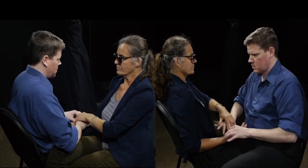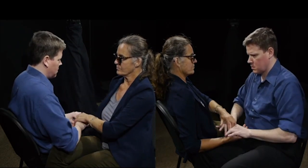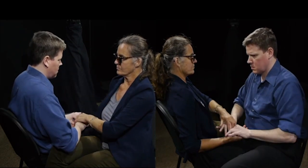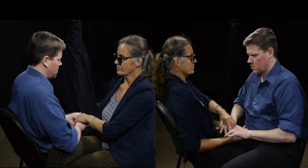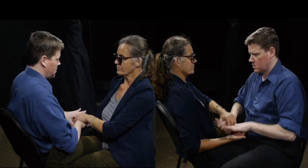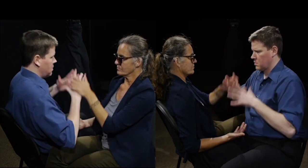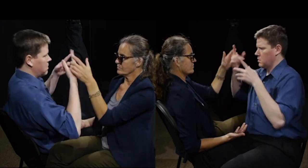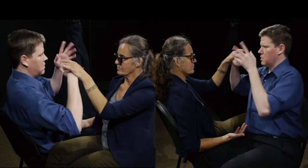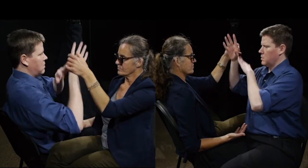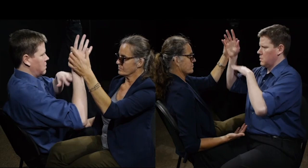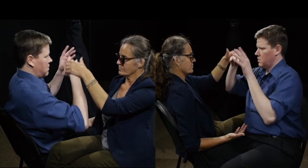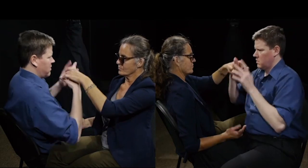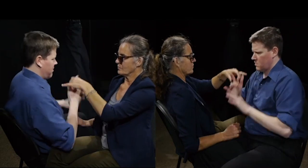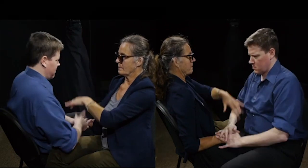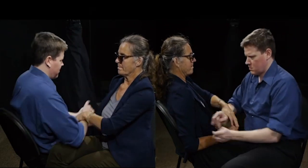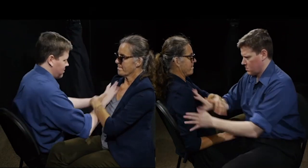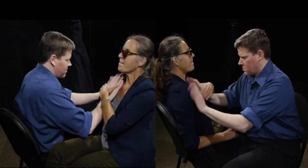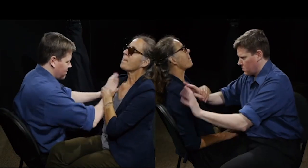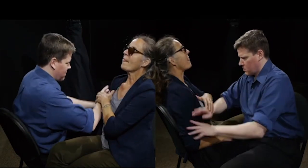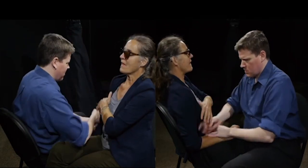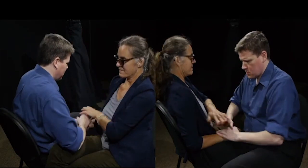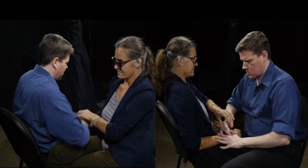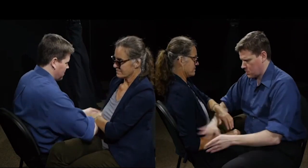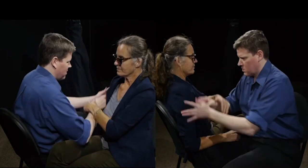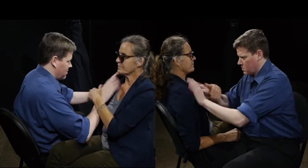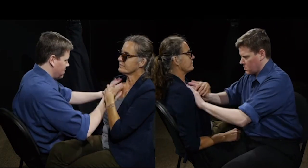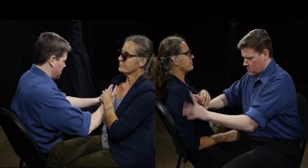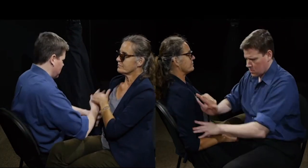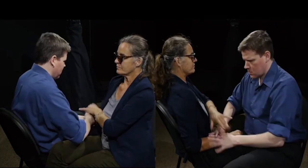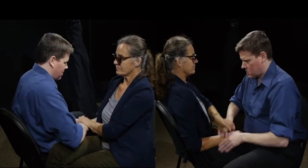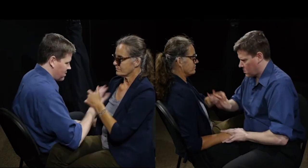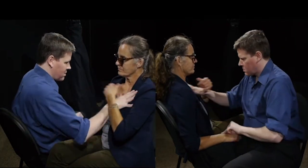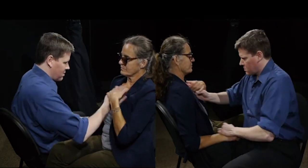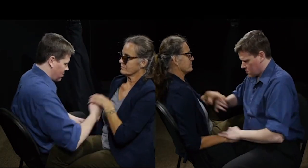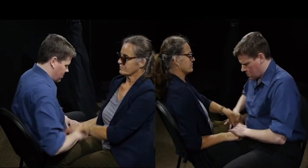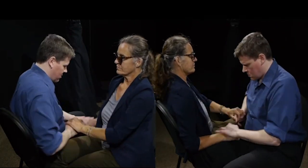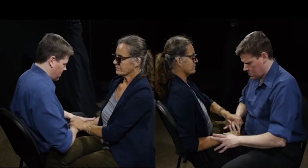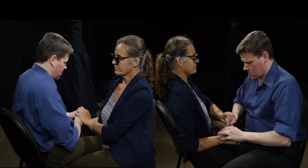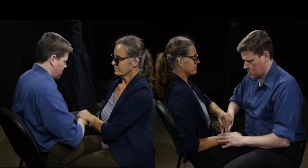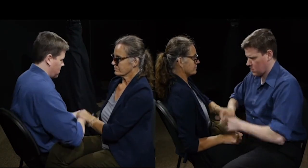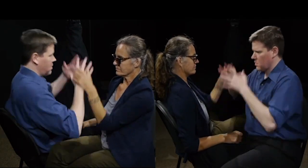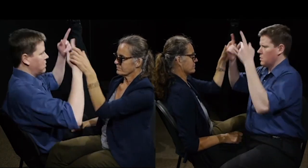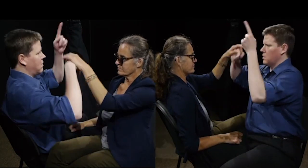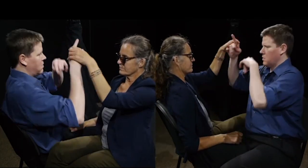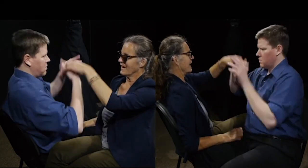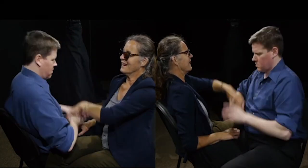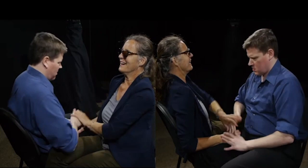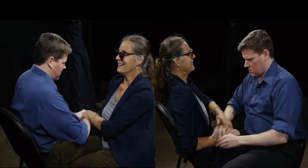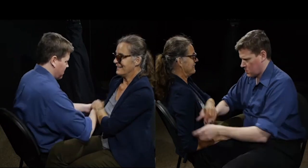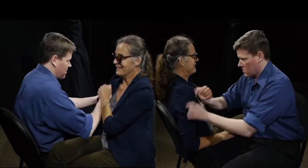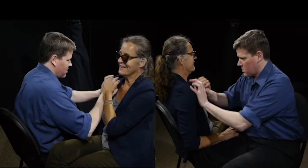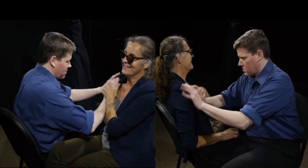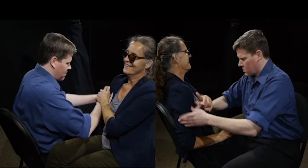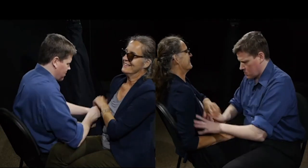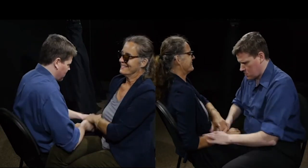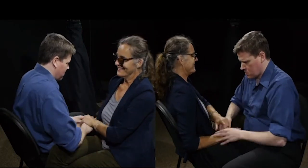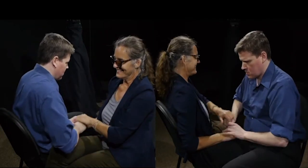The other 4% of constructions, not many at all, occur when we drop out of contact space and end up in air space.